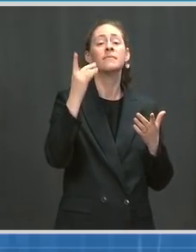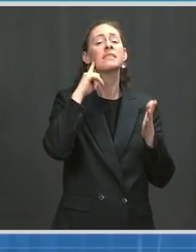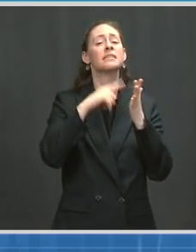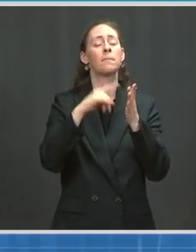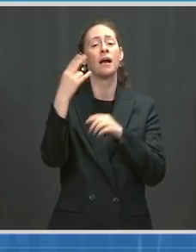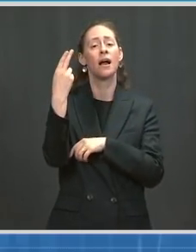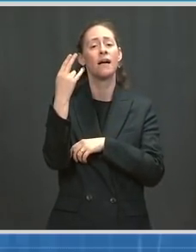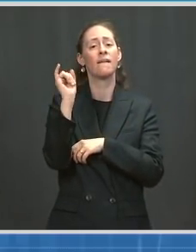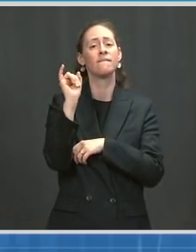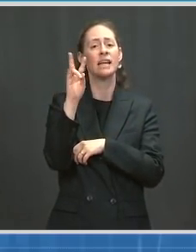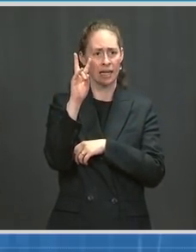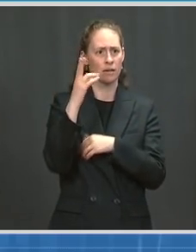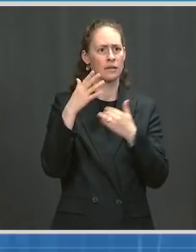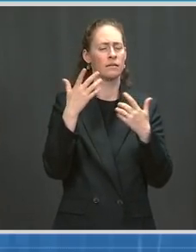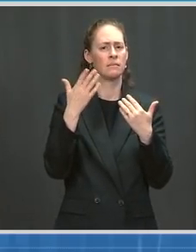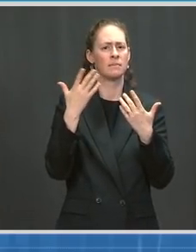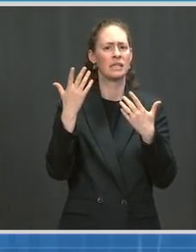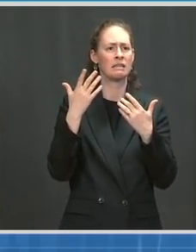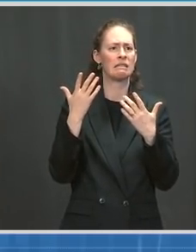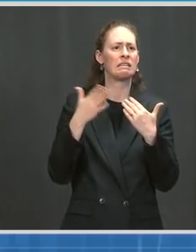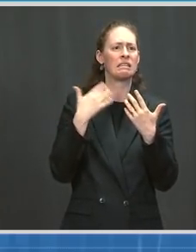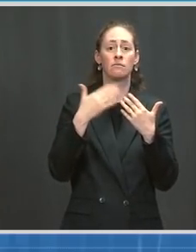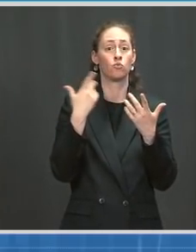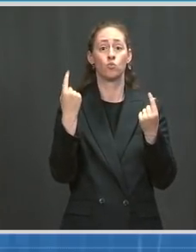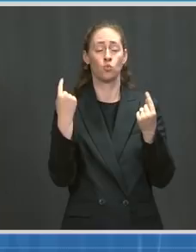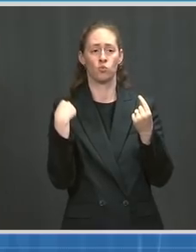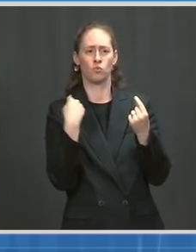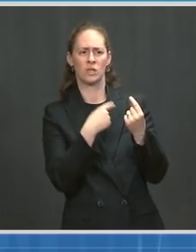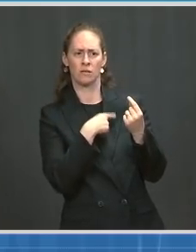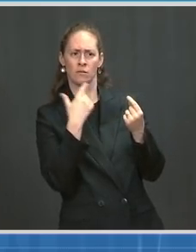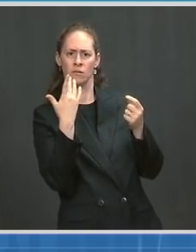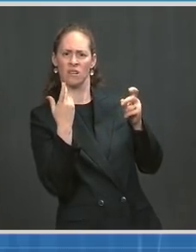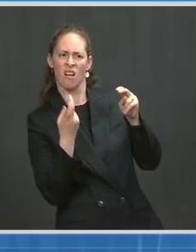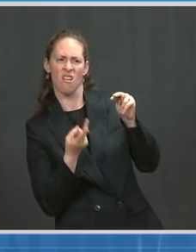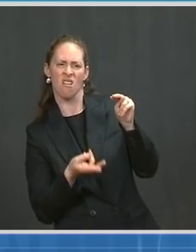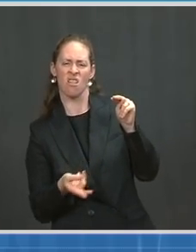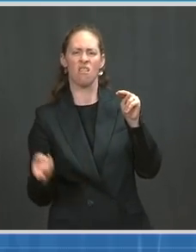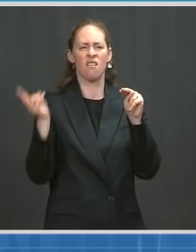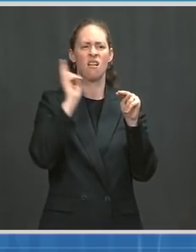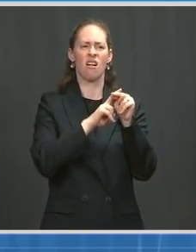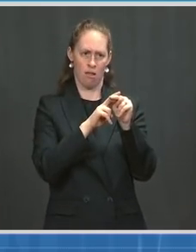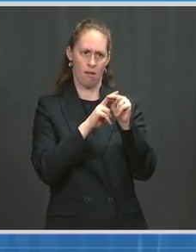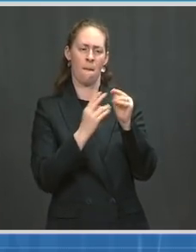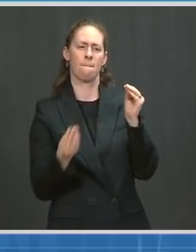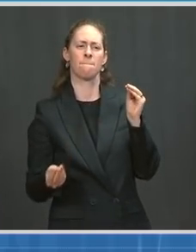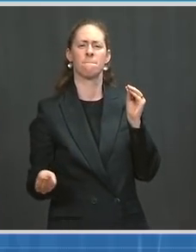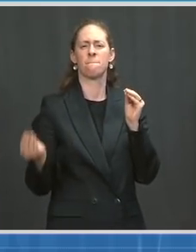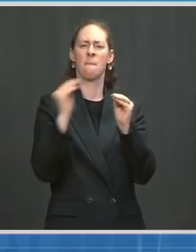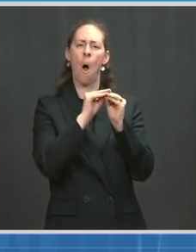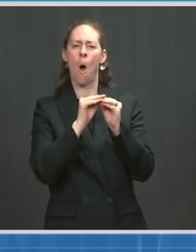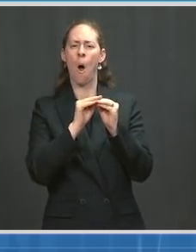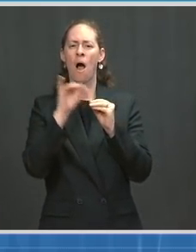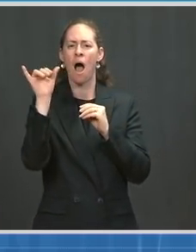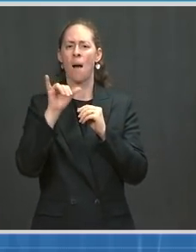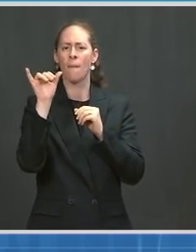Meg, that are being pursued because we do really feel that this is a substantial problem that we need to address.